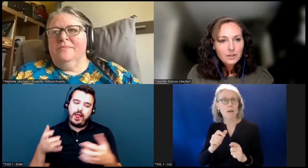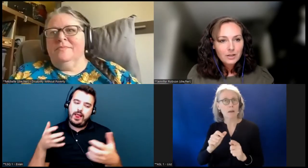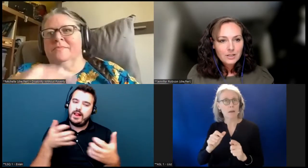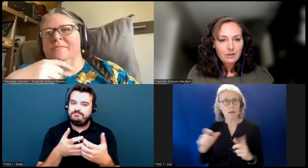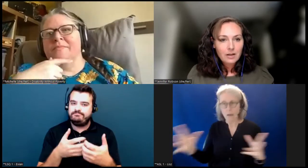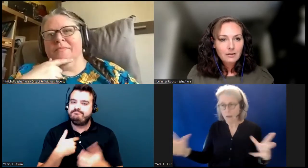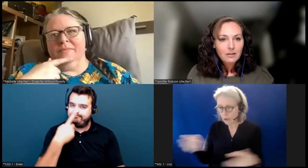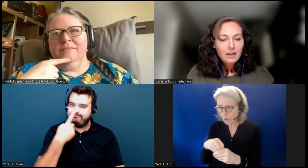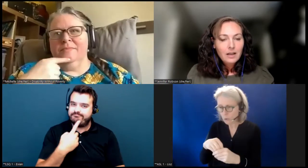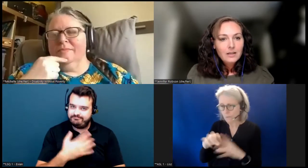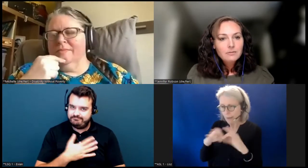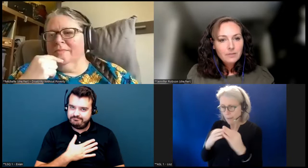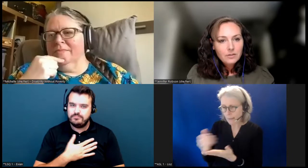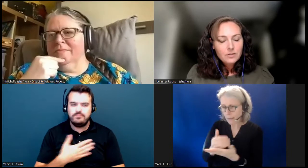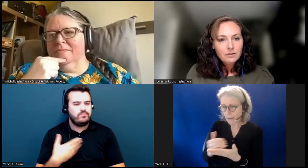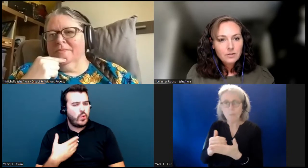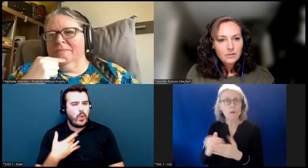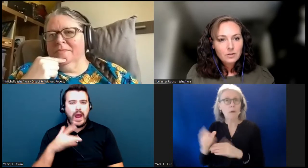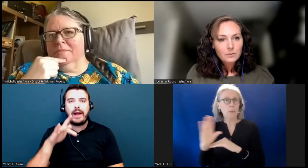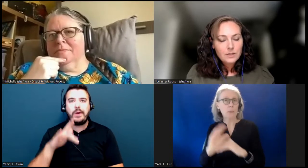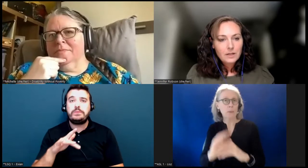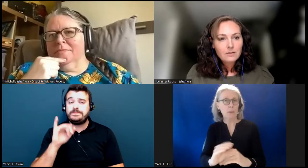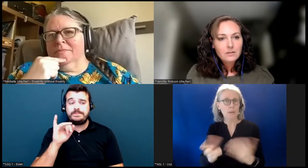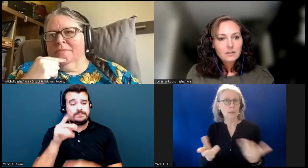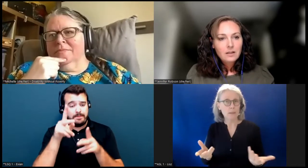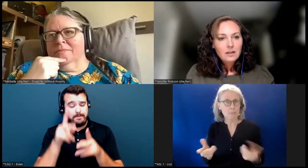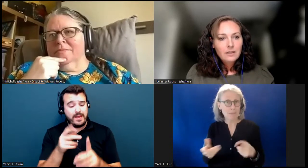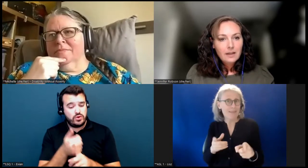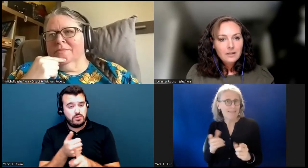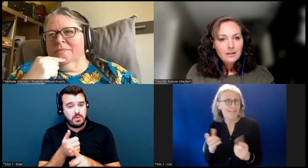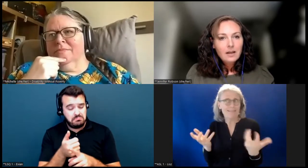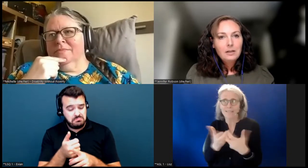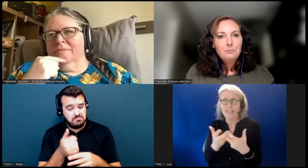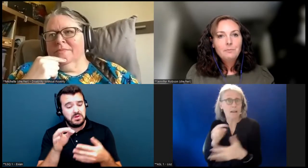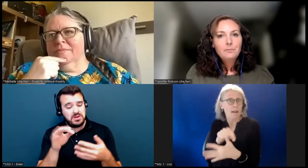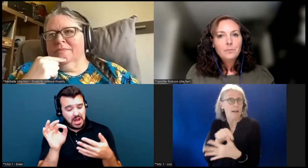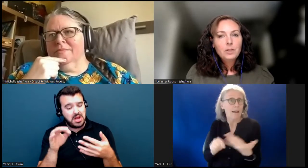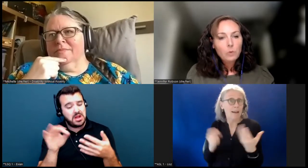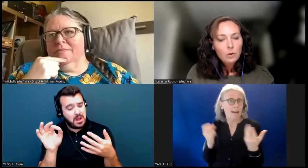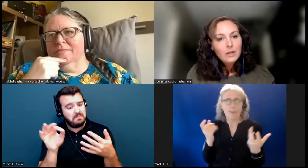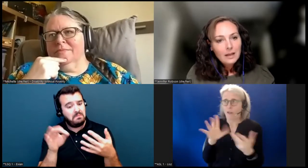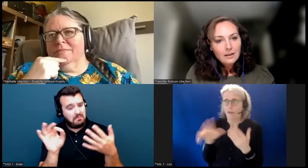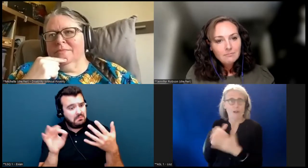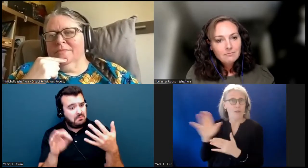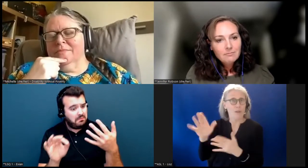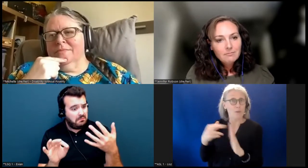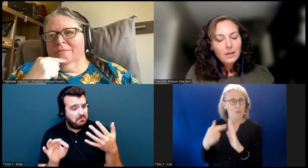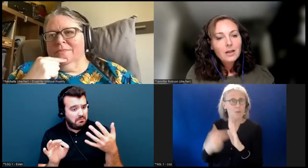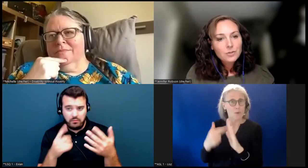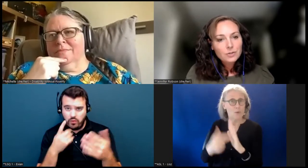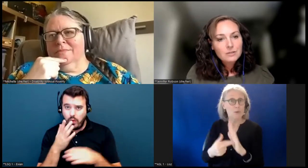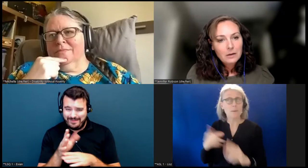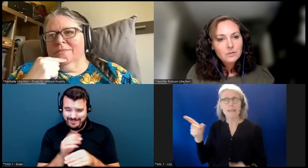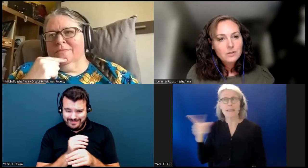CRITERIA AND TO FIND YOURSELF IN A CIRCUMSTANCE THAT YOU WON'T GET IT BECAUSE YOUR SPOUSE'S